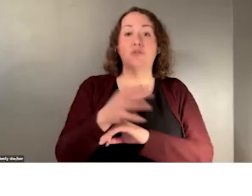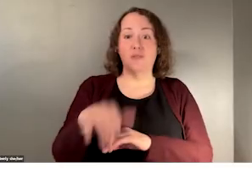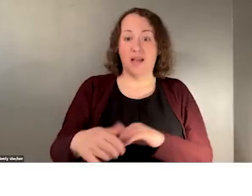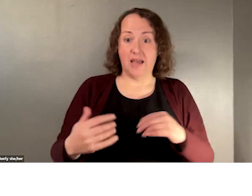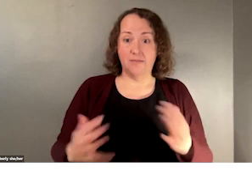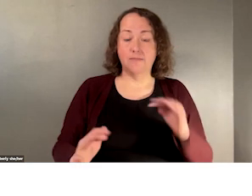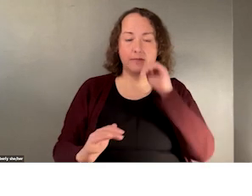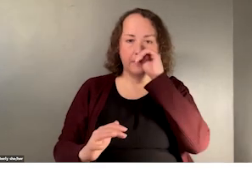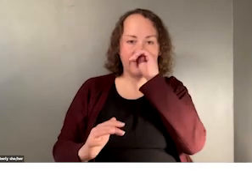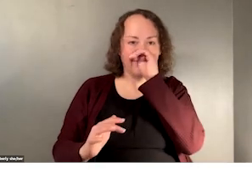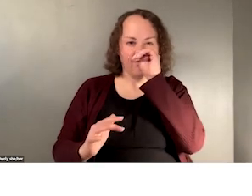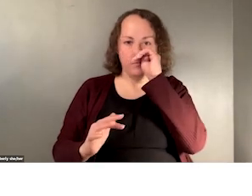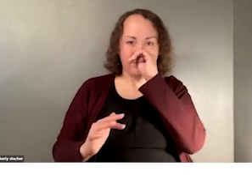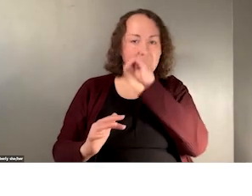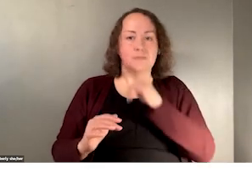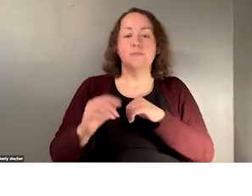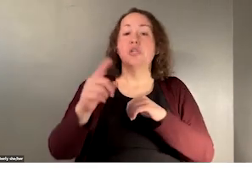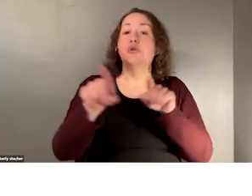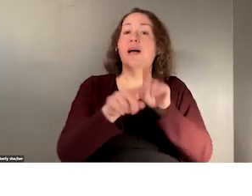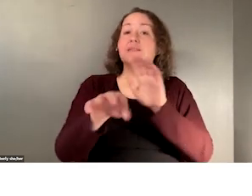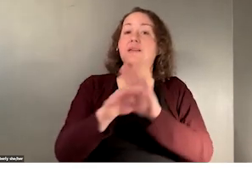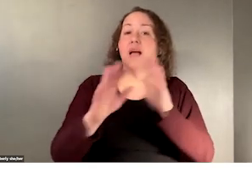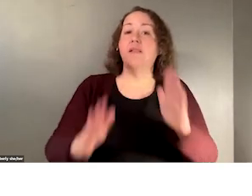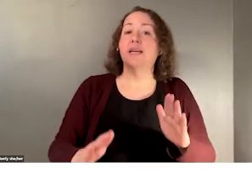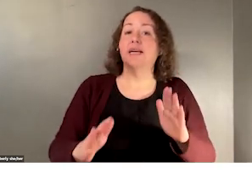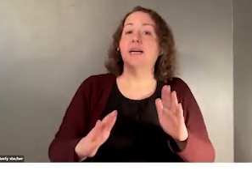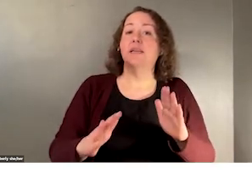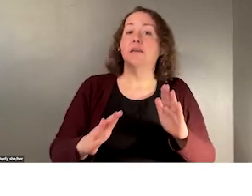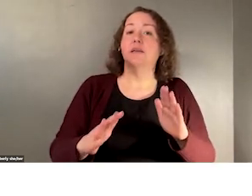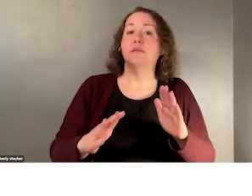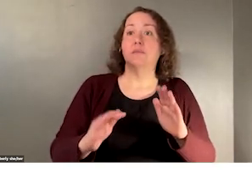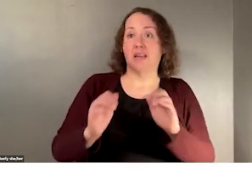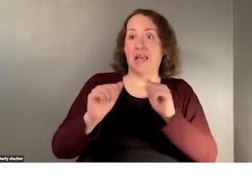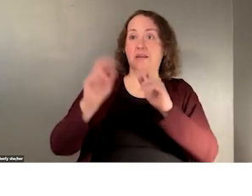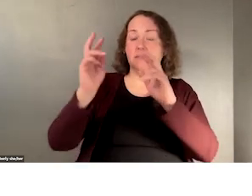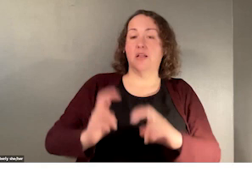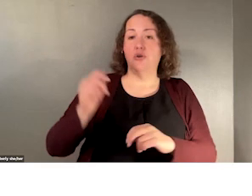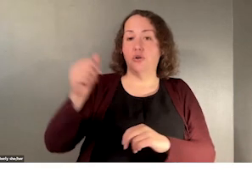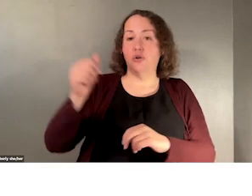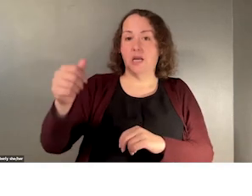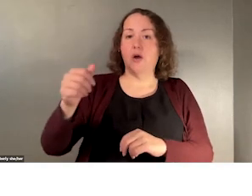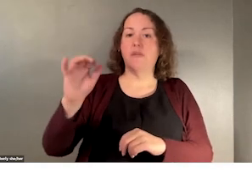you, as a delegate, you can download for yourself that certified document